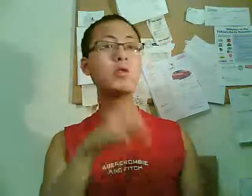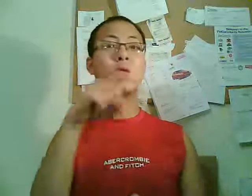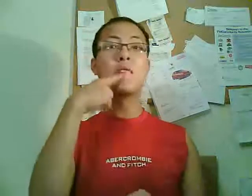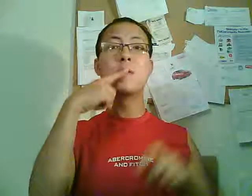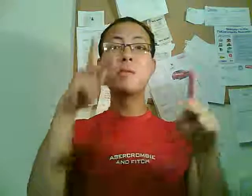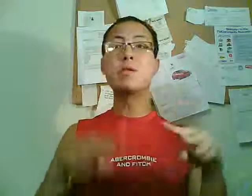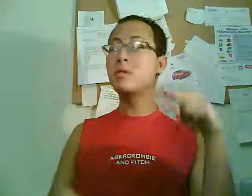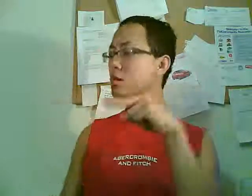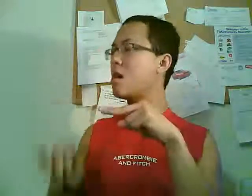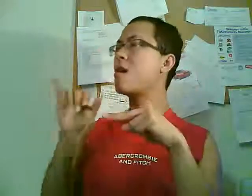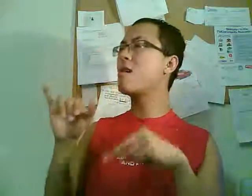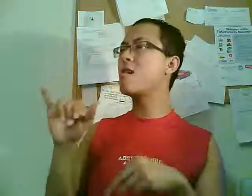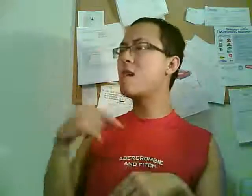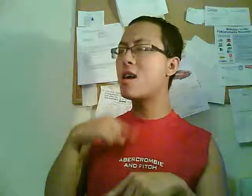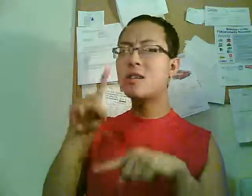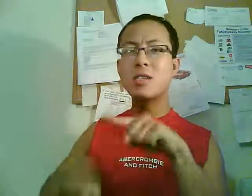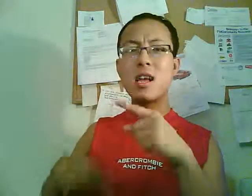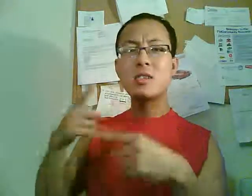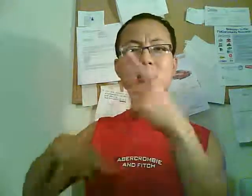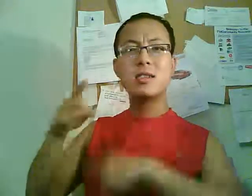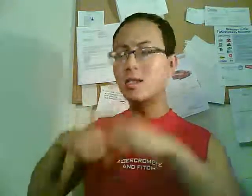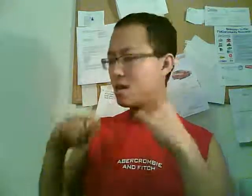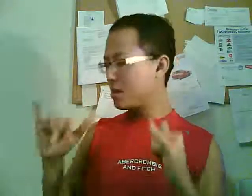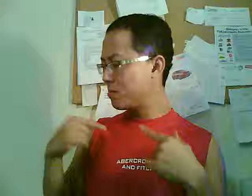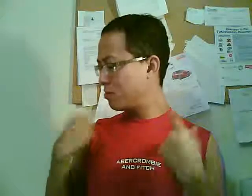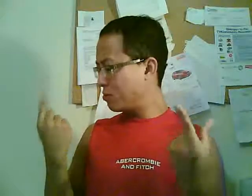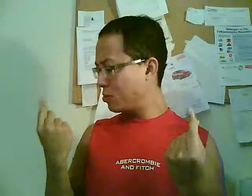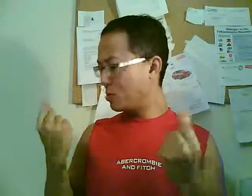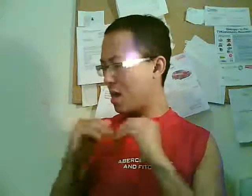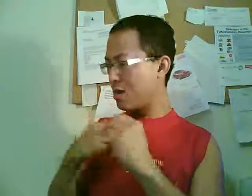So that hearing person will realize, "I cannot sign. What can I do? How can I communicate?"